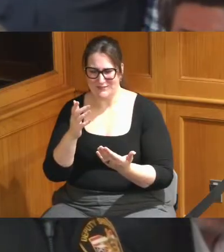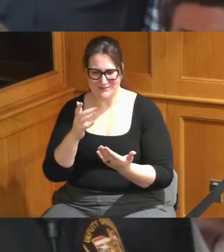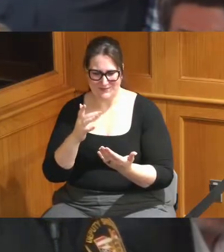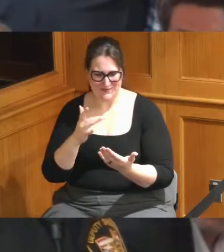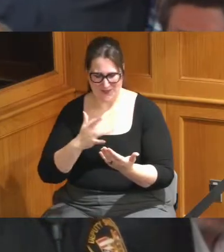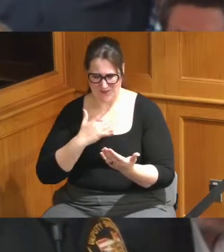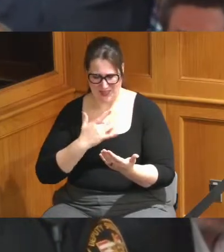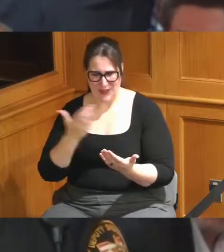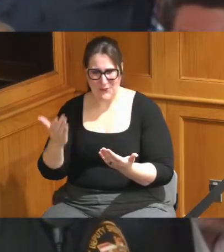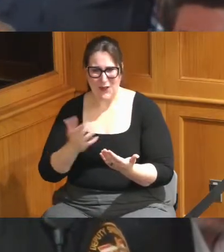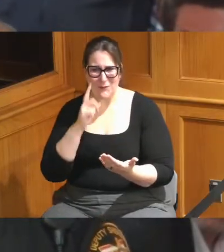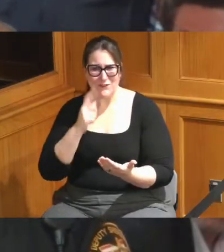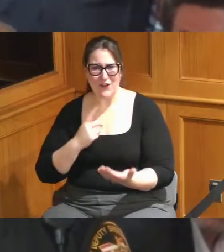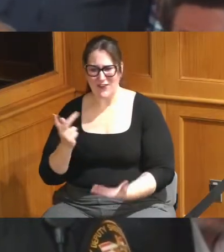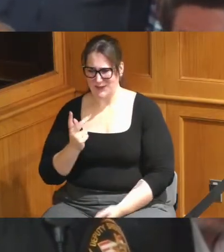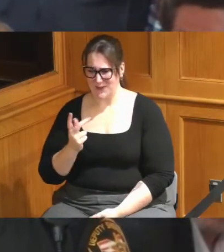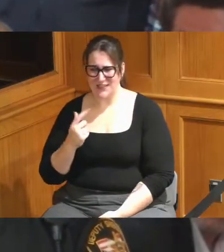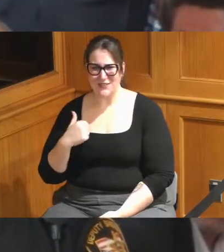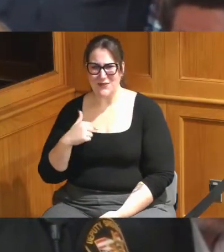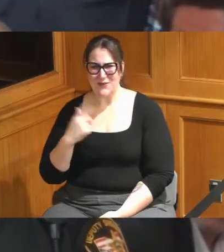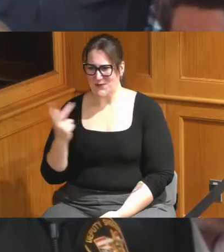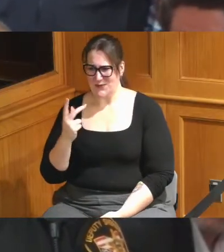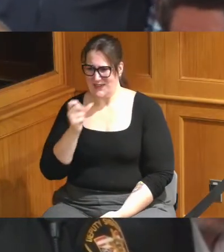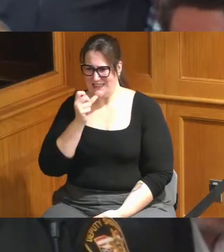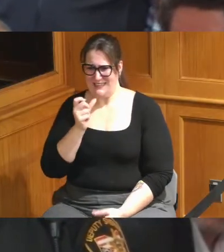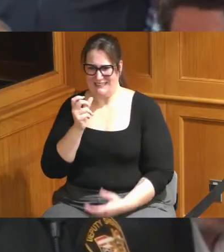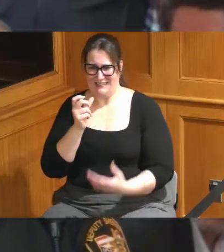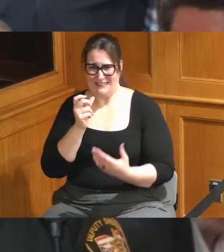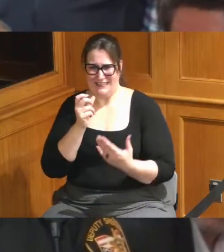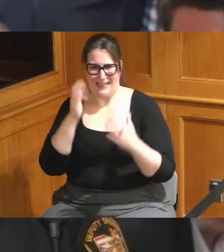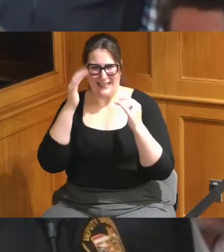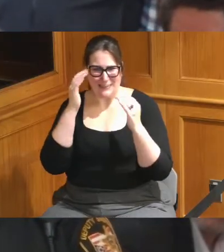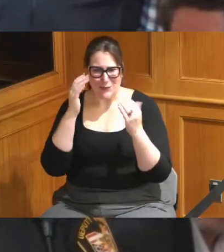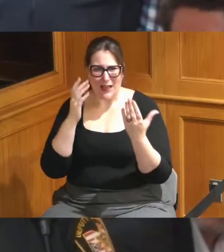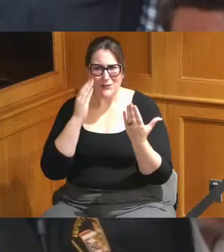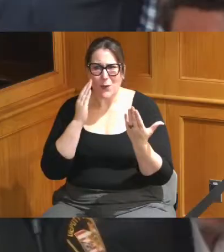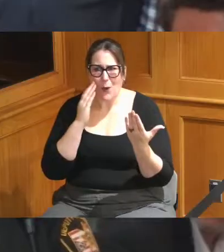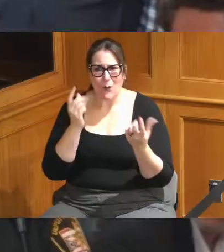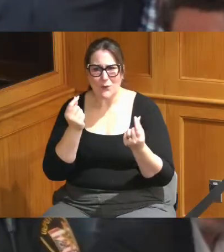too. We didn't know what to expect when we came into this, but we said we were going to do our